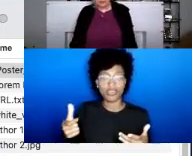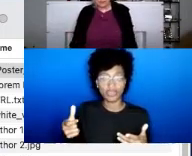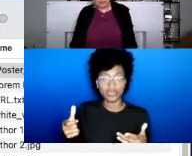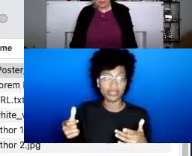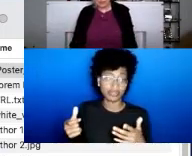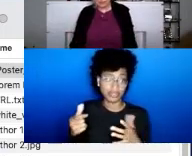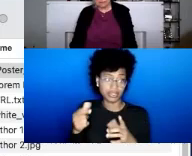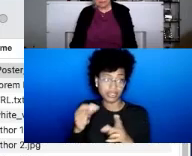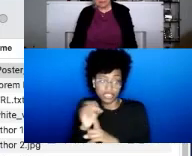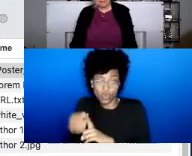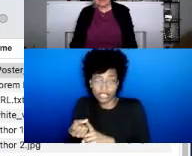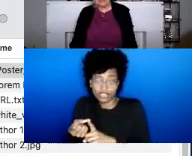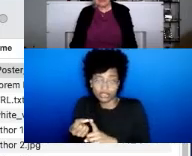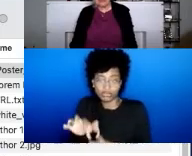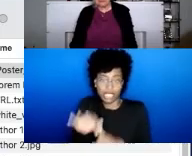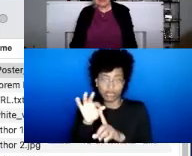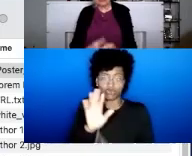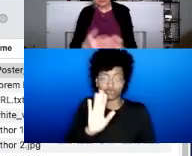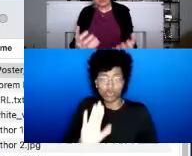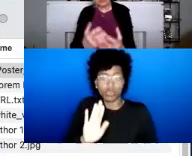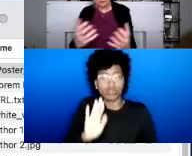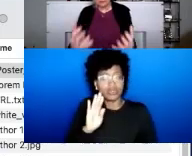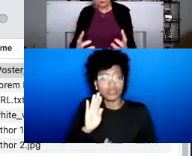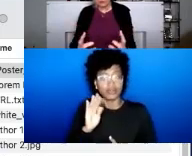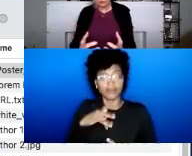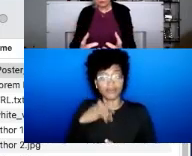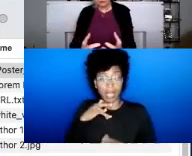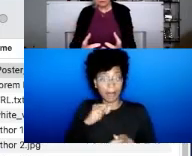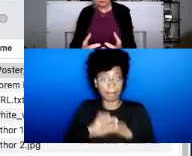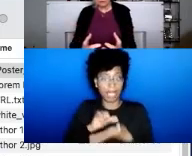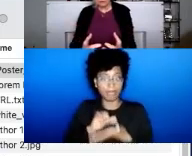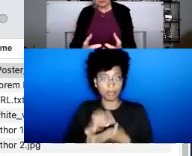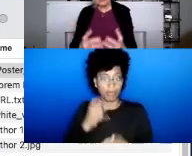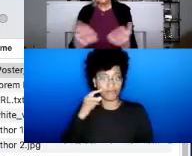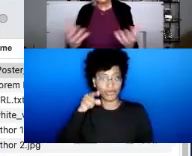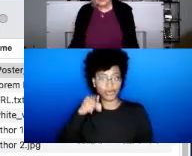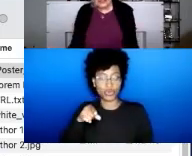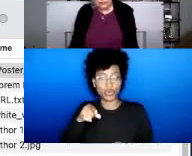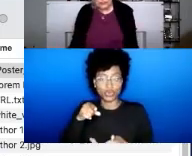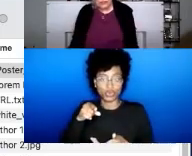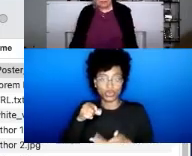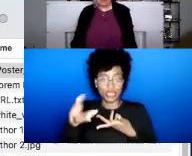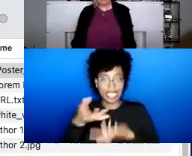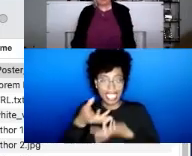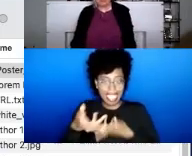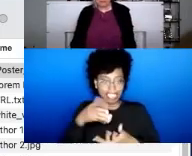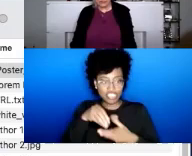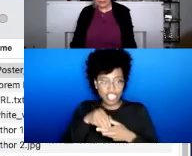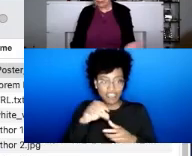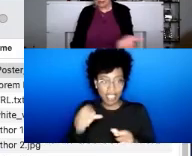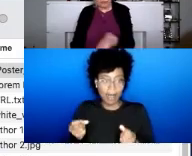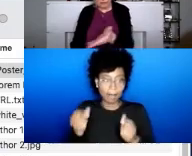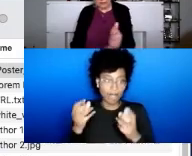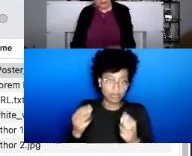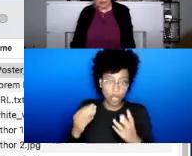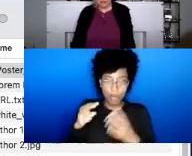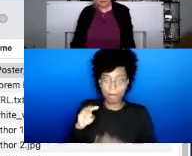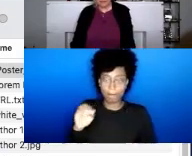07:41:28 that make it impossible to engage in that multiple modality. In that case, you